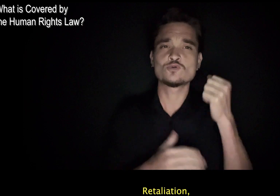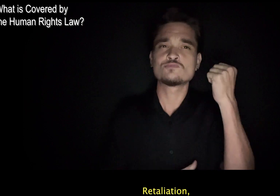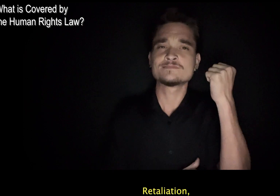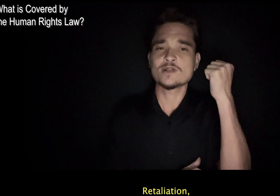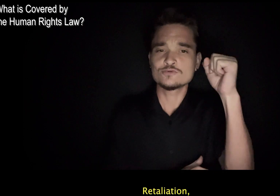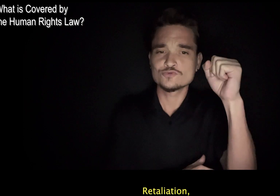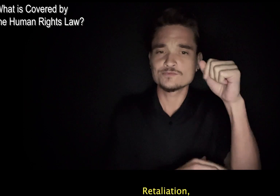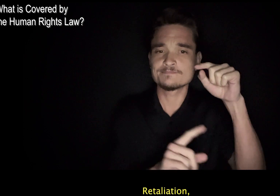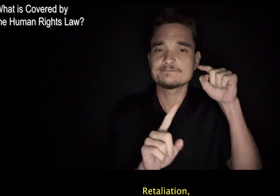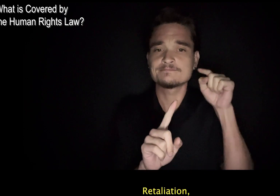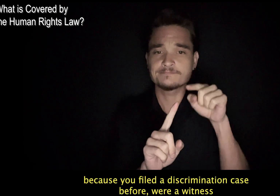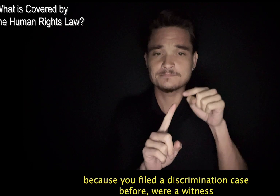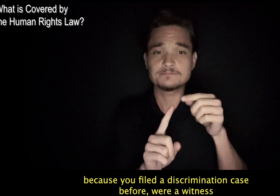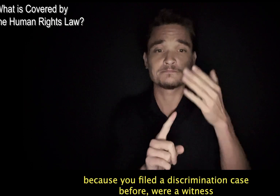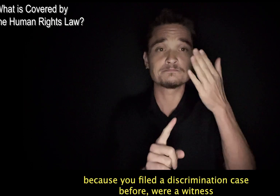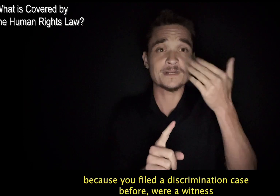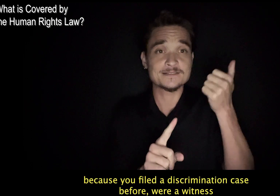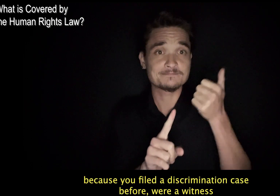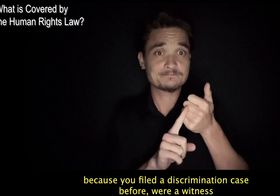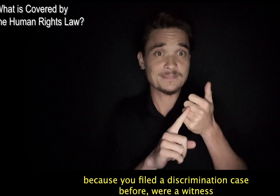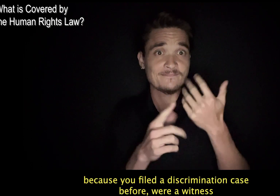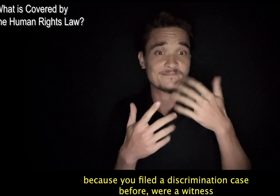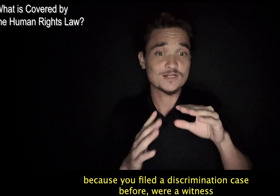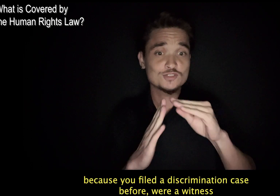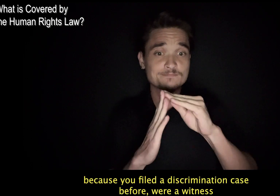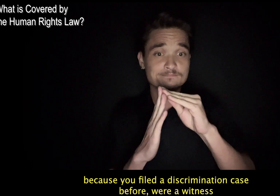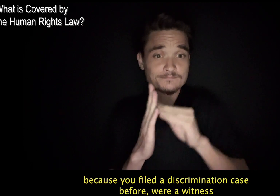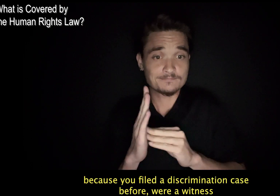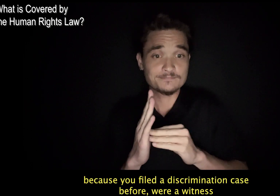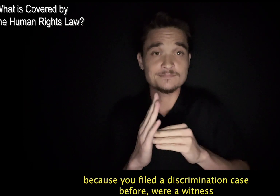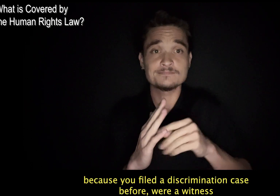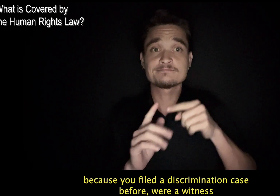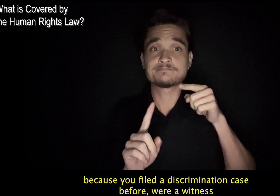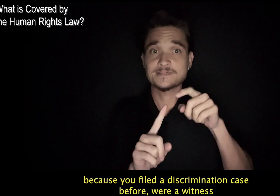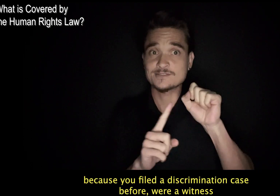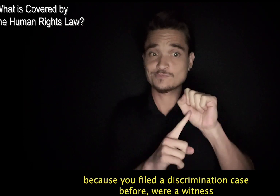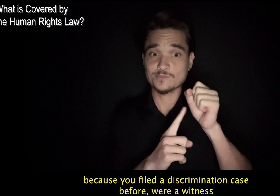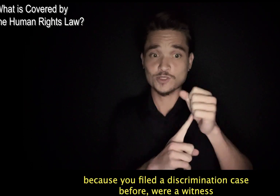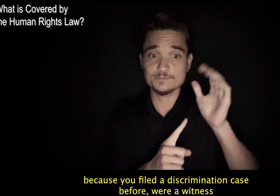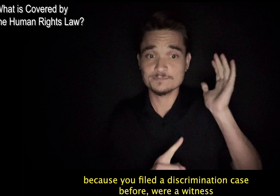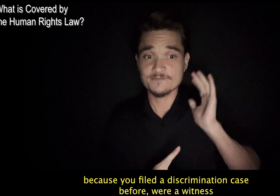Retaliation, because you filed a discrimination case before, were a witness